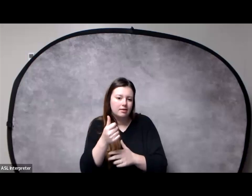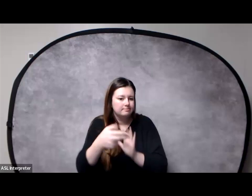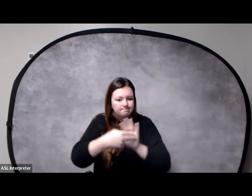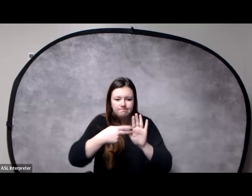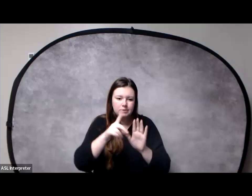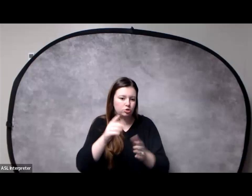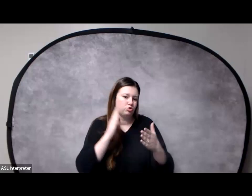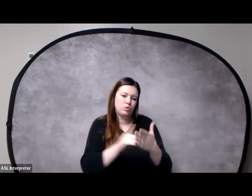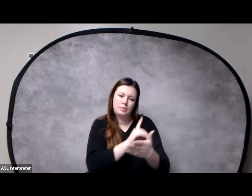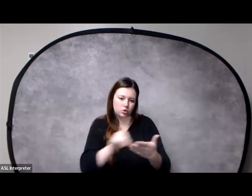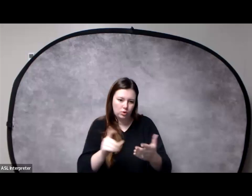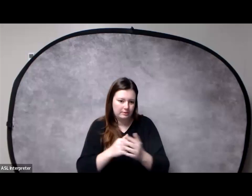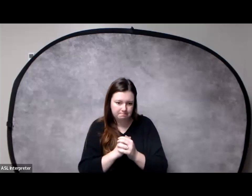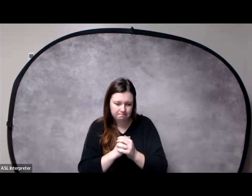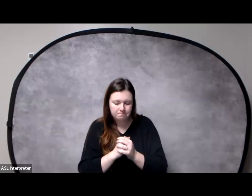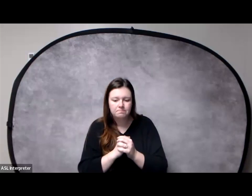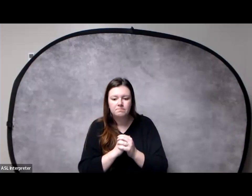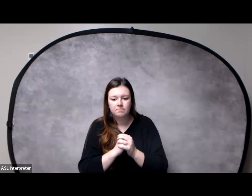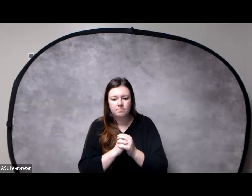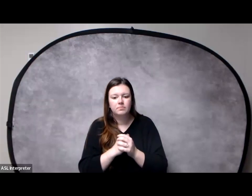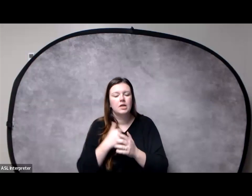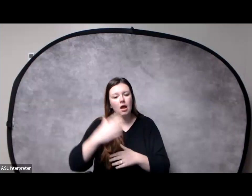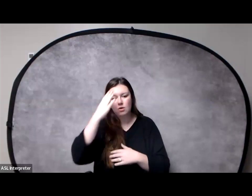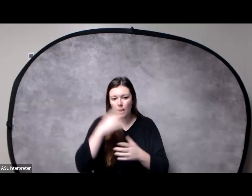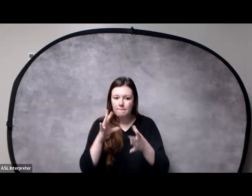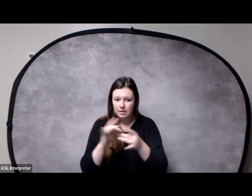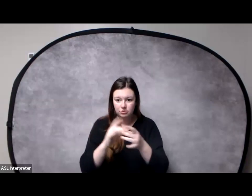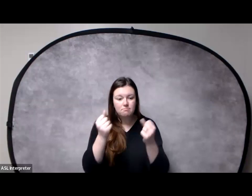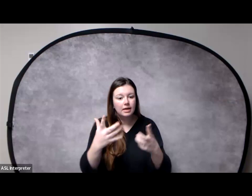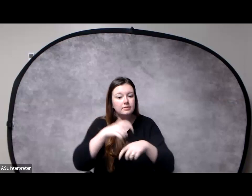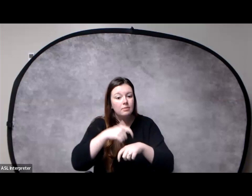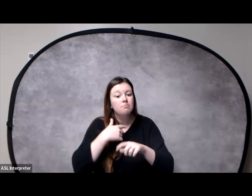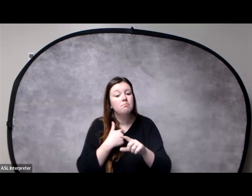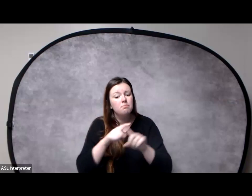Now, as I said I would mention many times but I'll pause here and recommend if you have